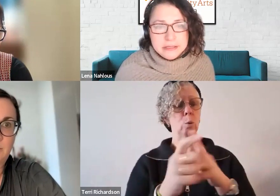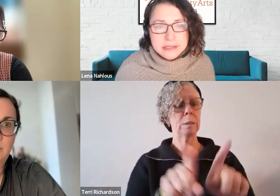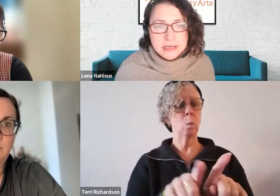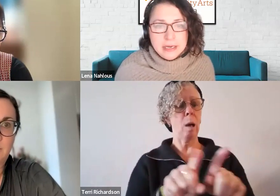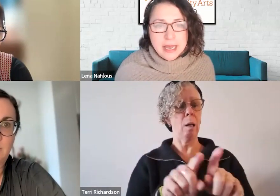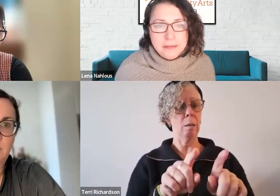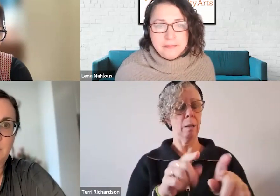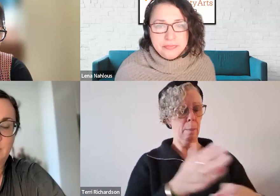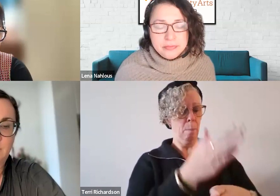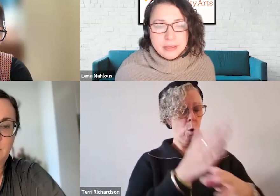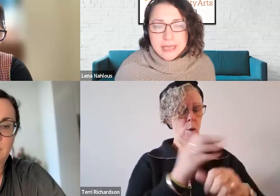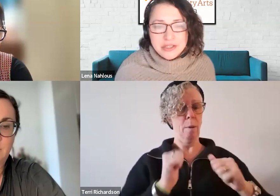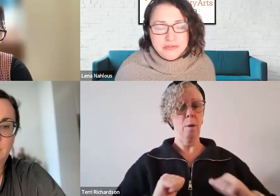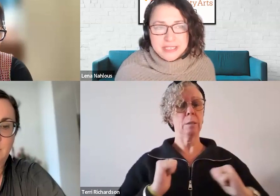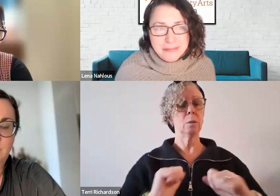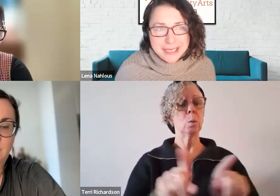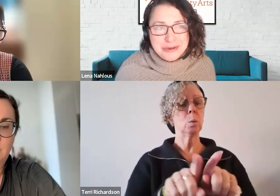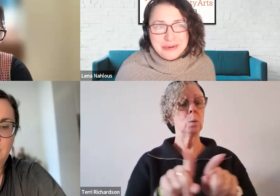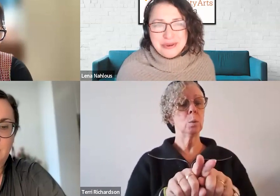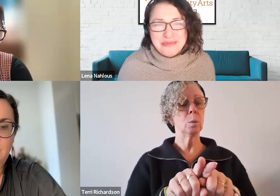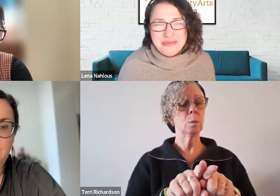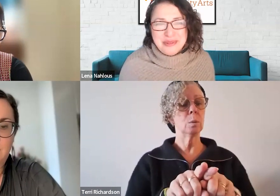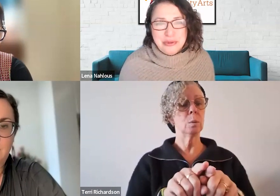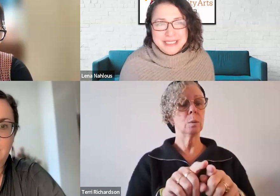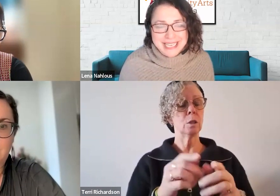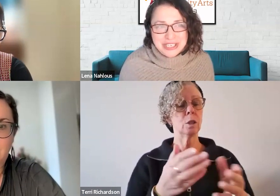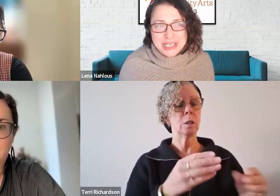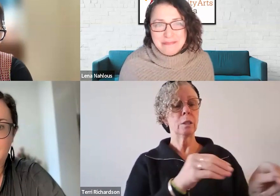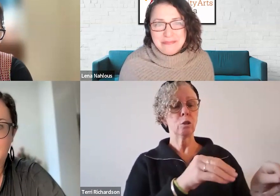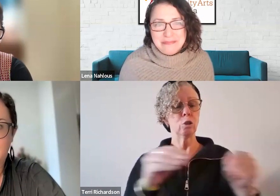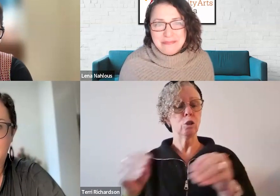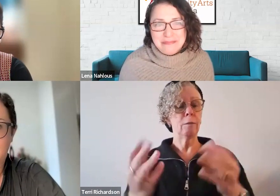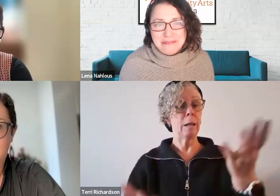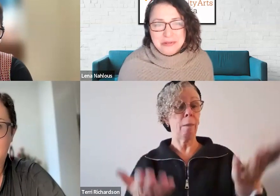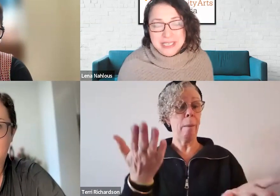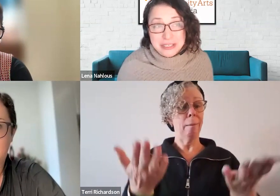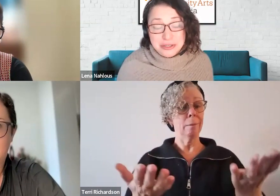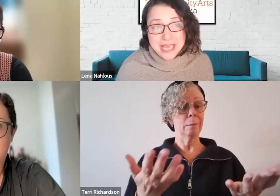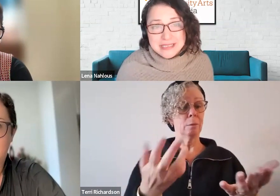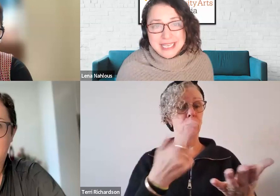Our Shifting the Balance report looked at leadership over nearly 2,000